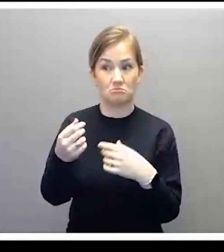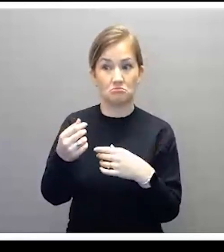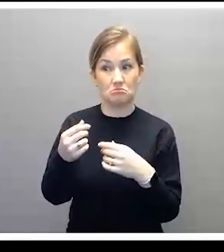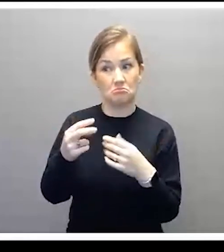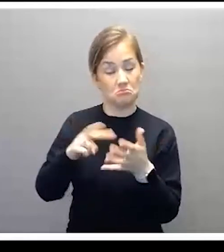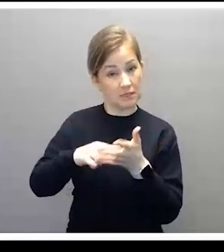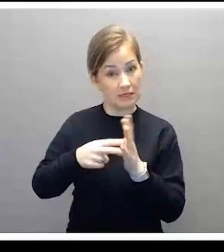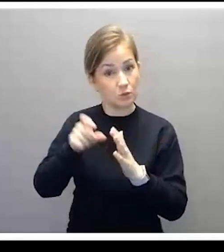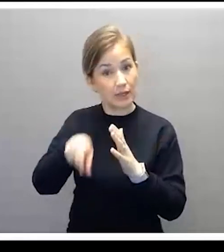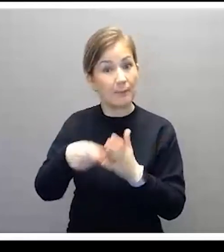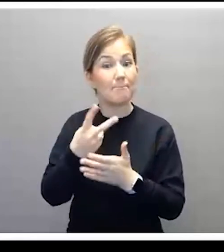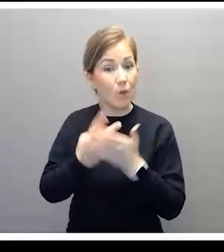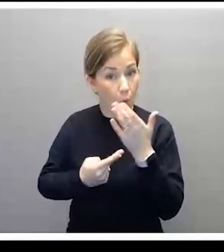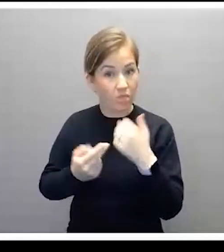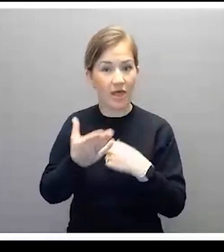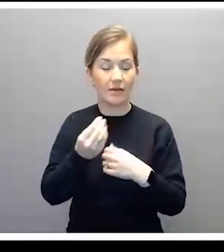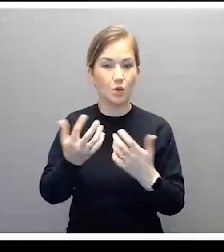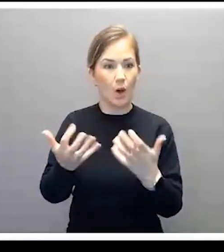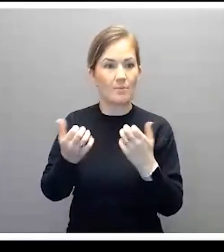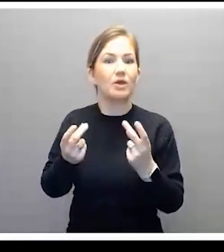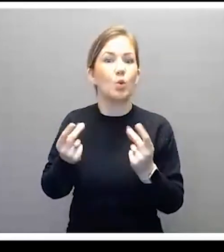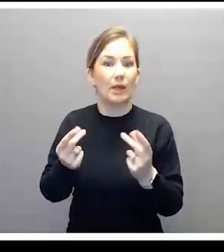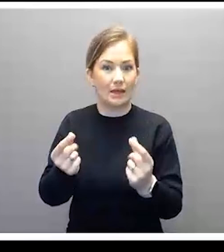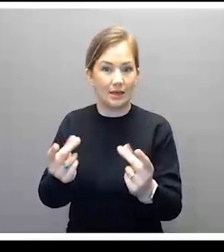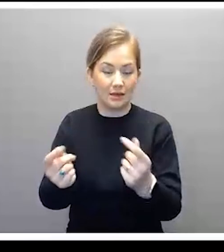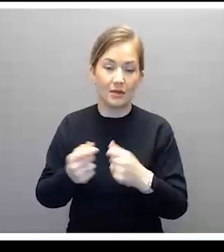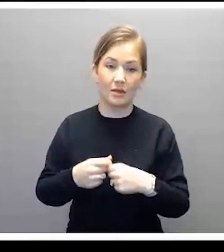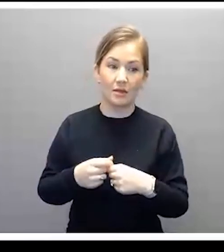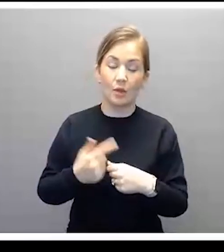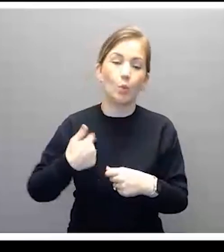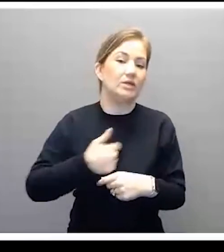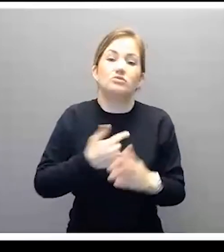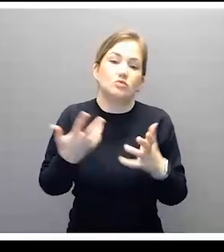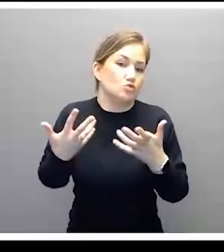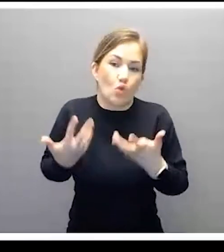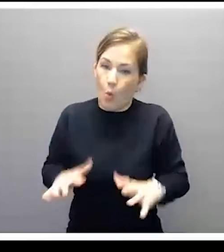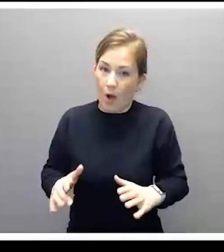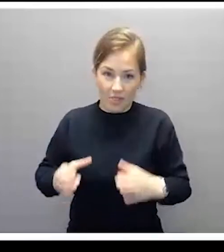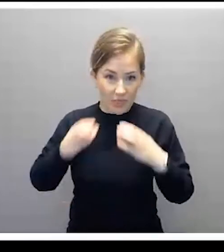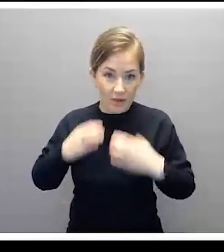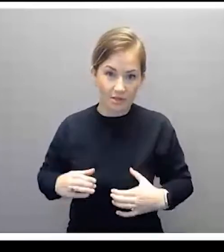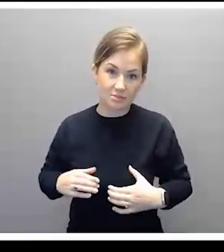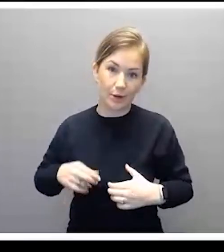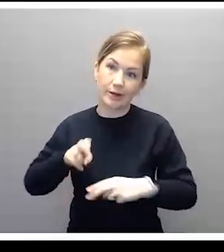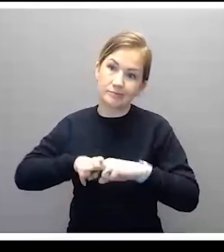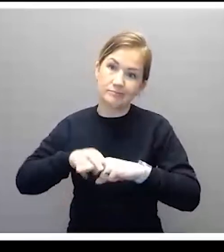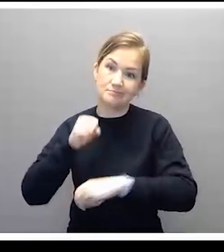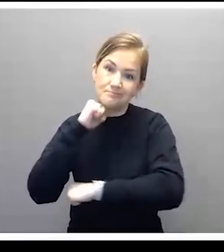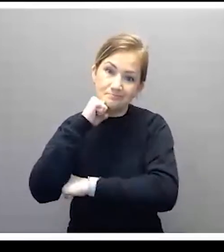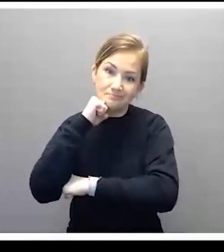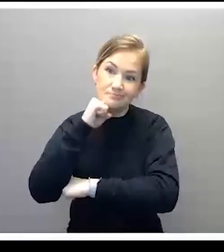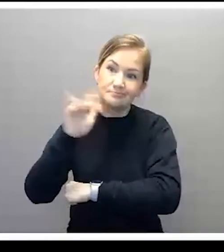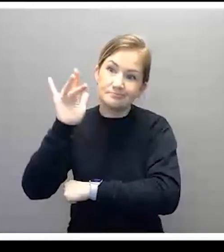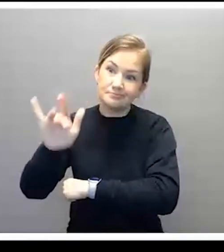you need both and you wanna be quick. Last thing you want is your customers sitting there